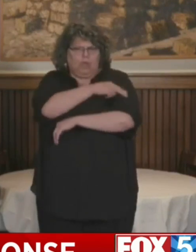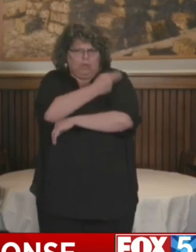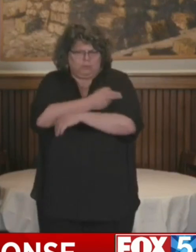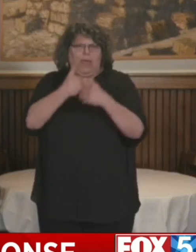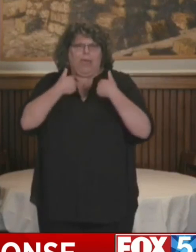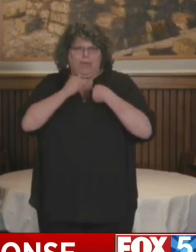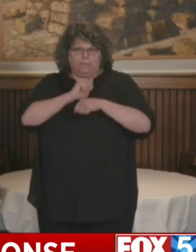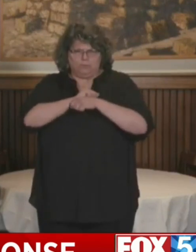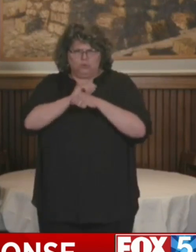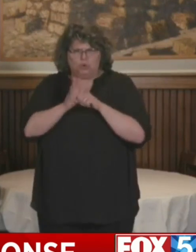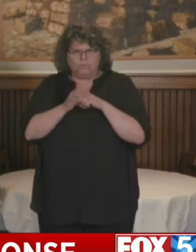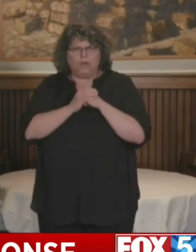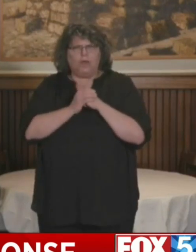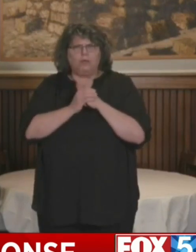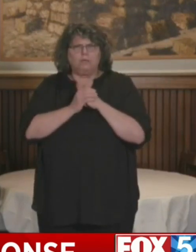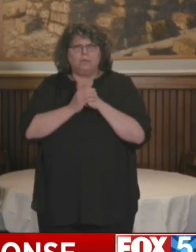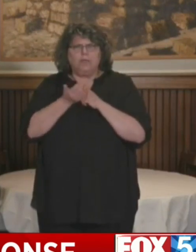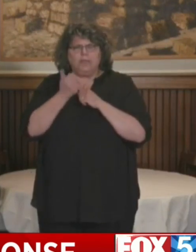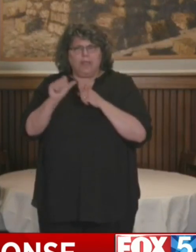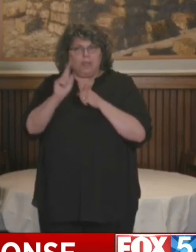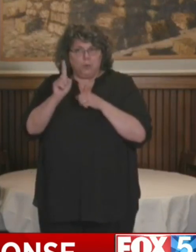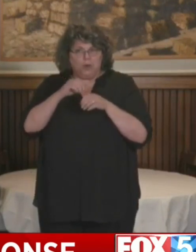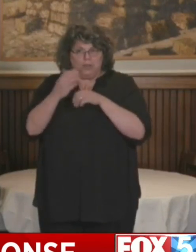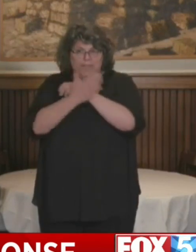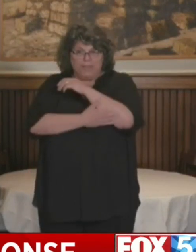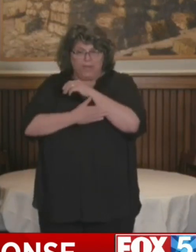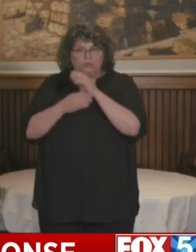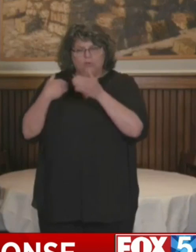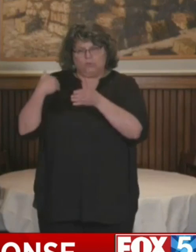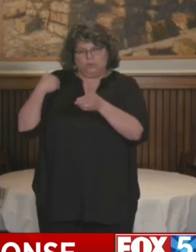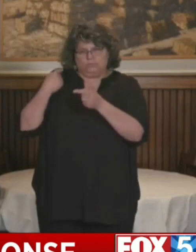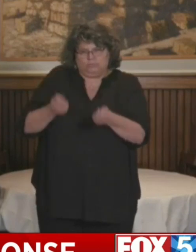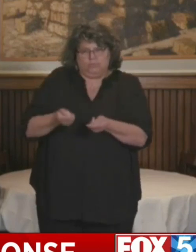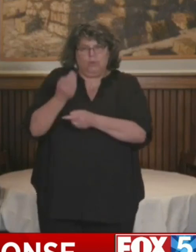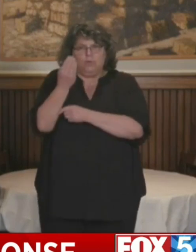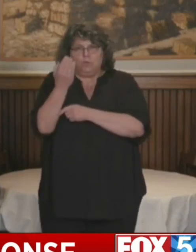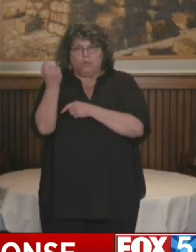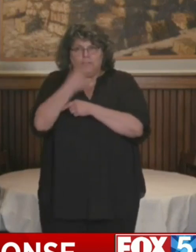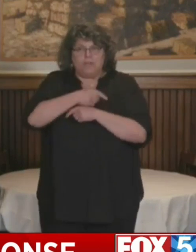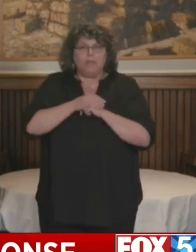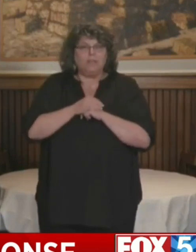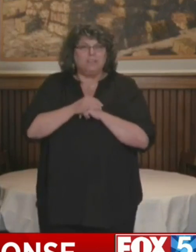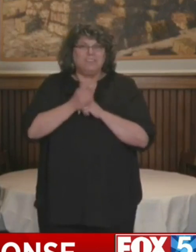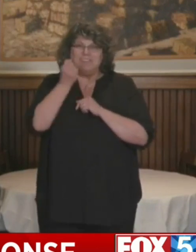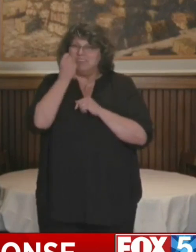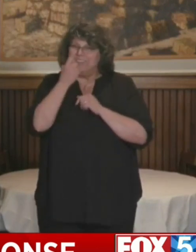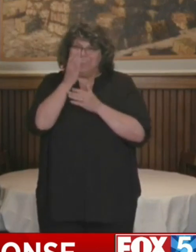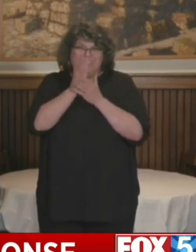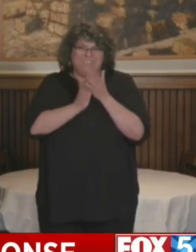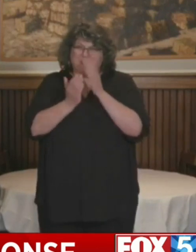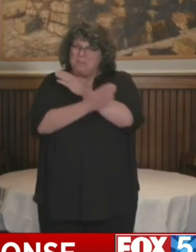LOOKING AT NO MORE THAN 20 PEOPLE HOSPITALIZED WITH COVID-19 THROUGHOUT YOUR